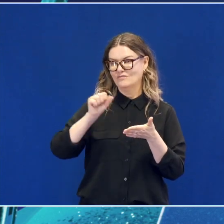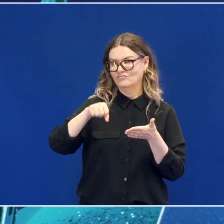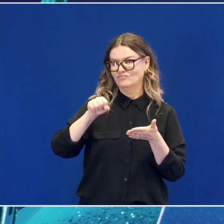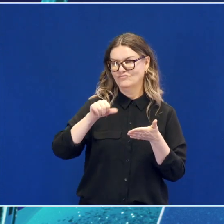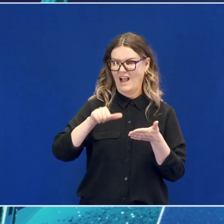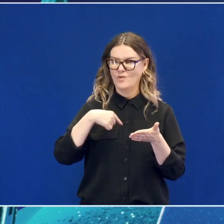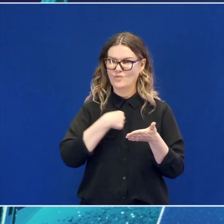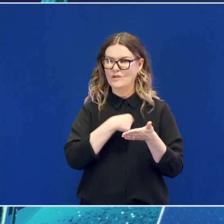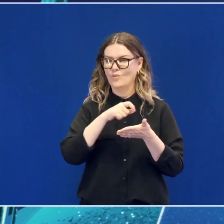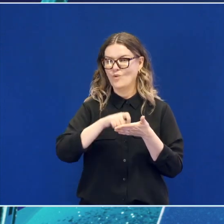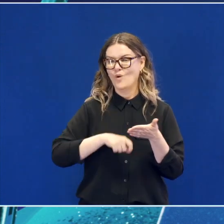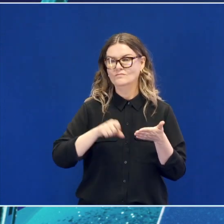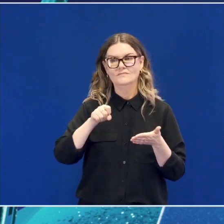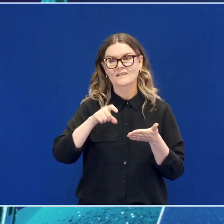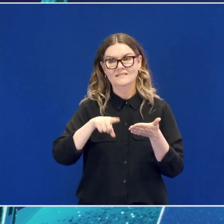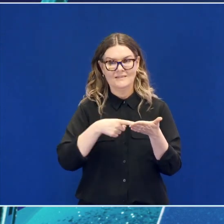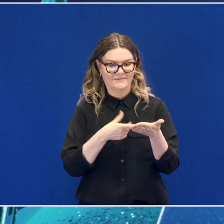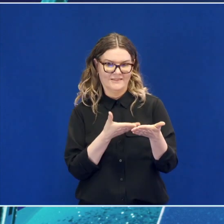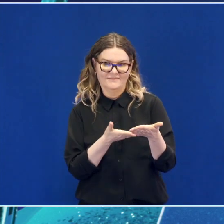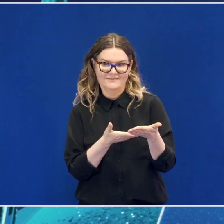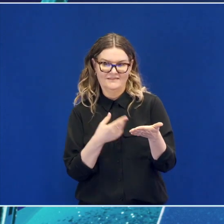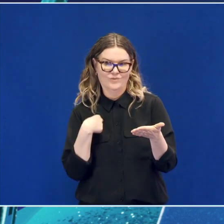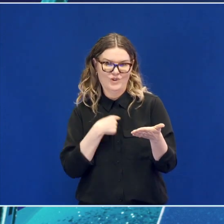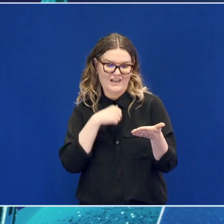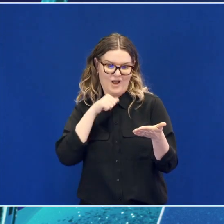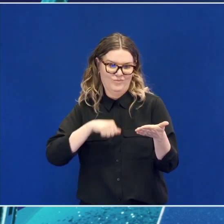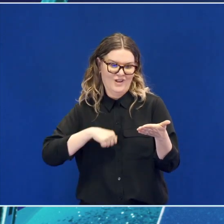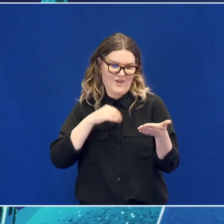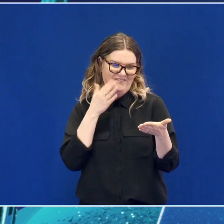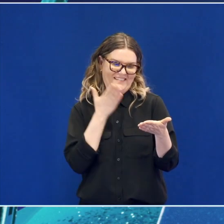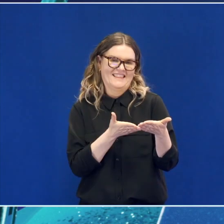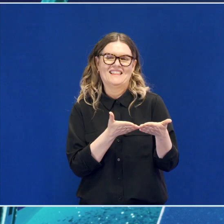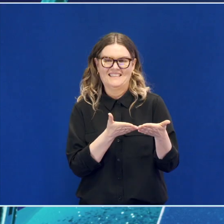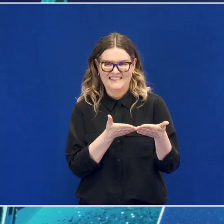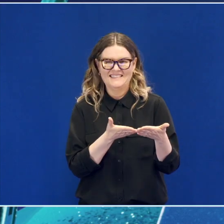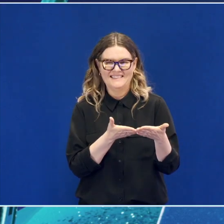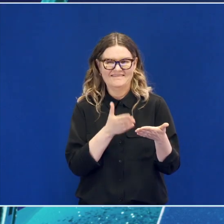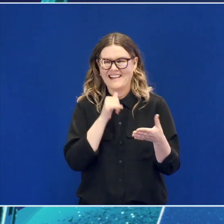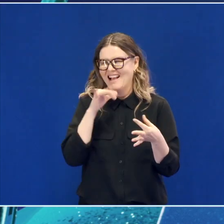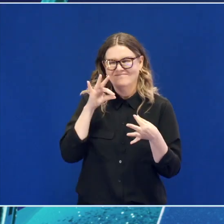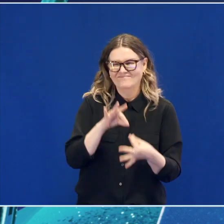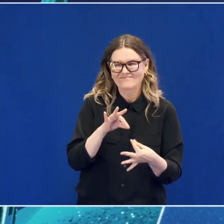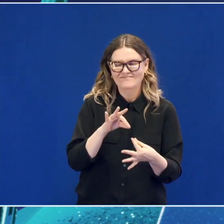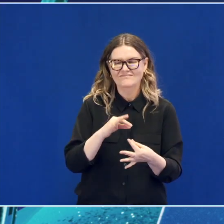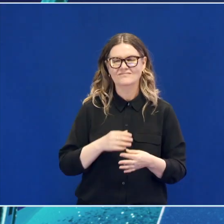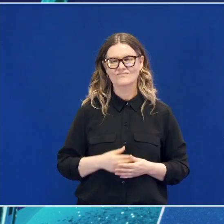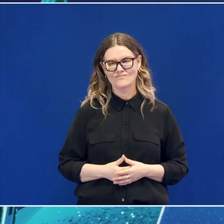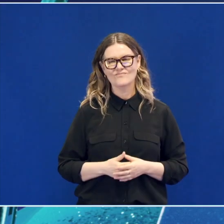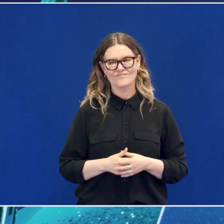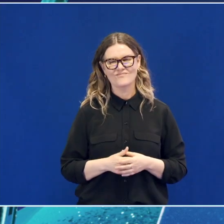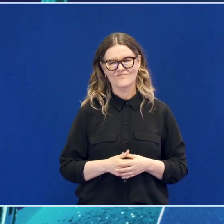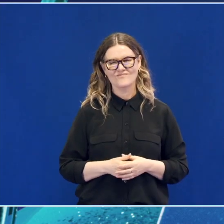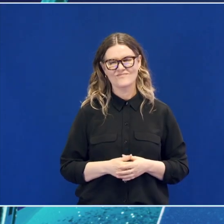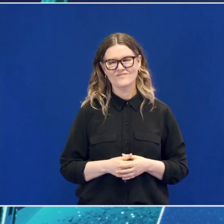I think also the fact that -- I have a friend that coined the term the "full stack overflow developer," and I think of AI